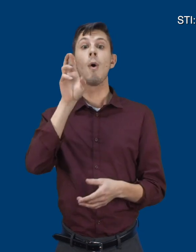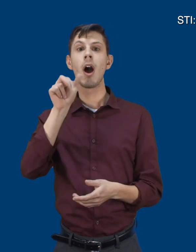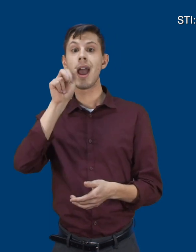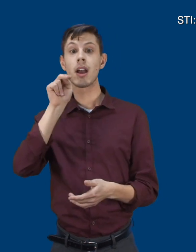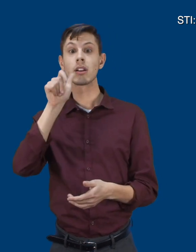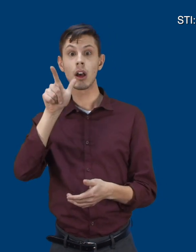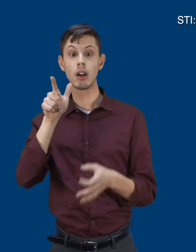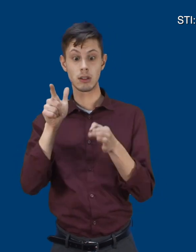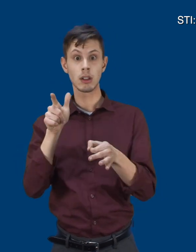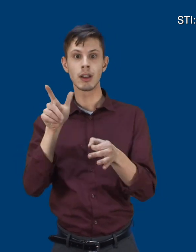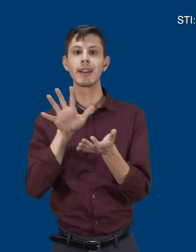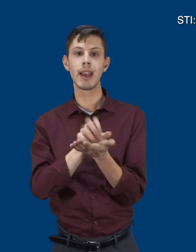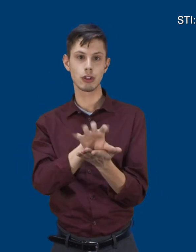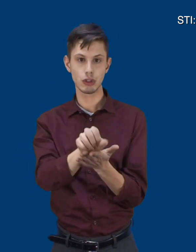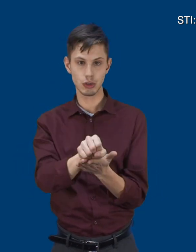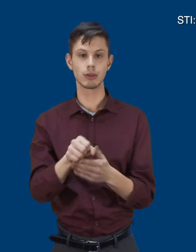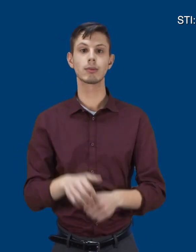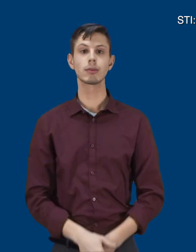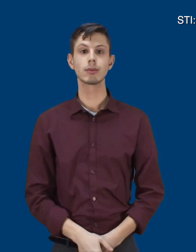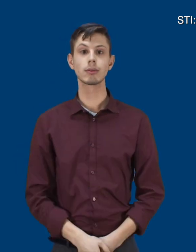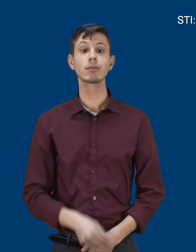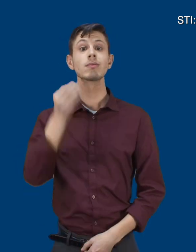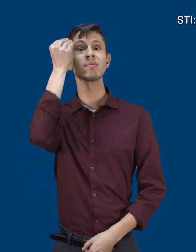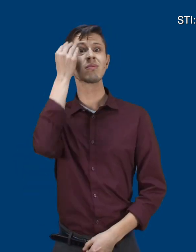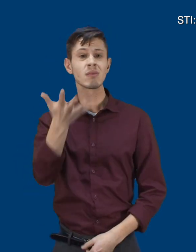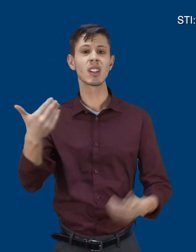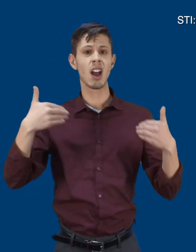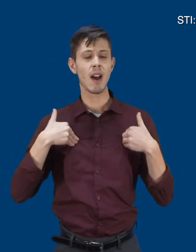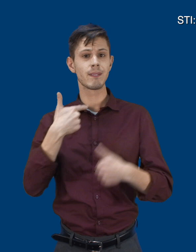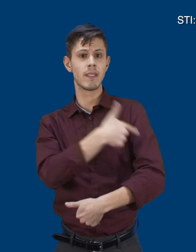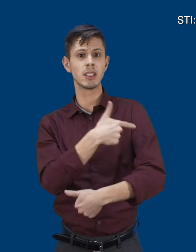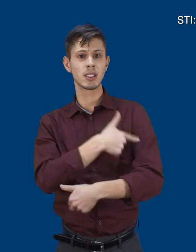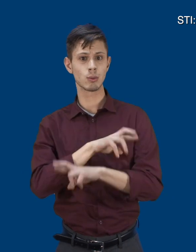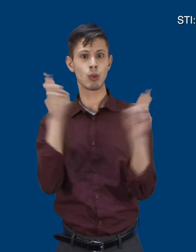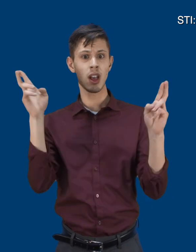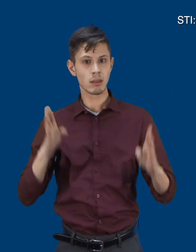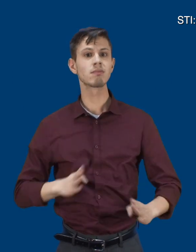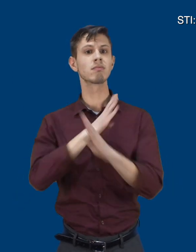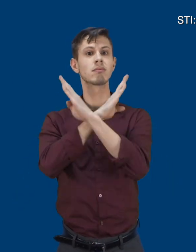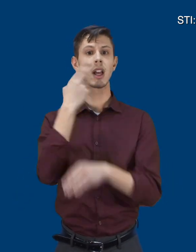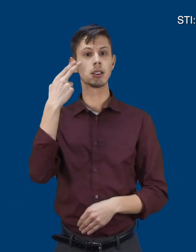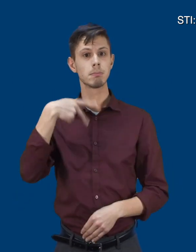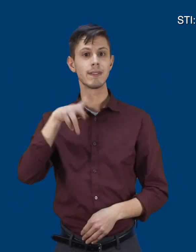or anal cancer. There are vaccines available to prevent HPV.